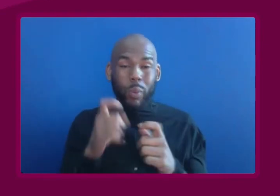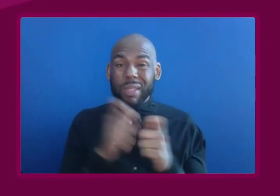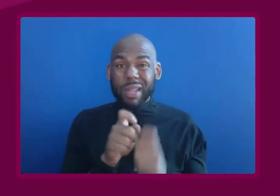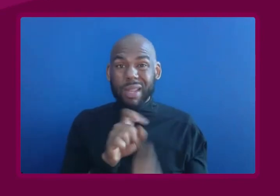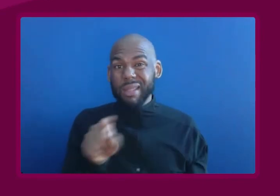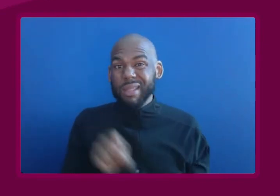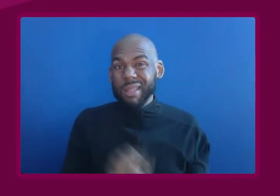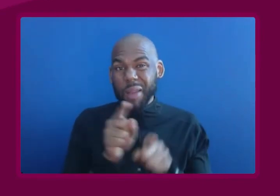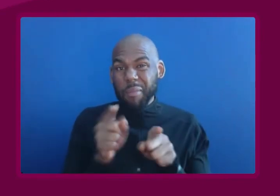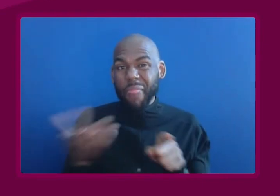Ashley Inkumsah: Yes, absolutely.